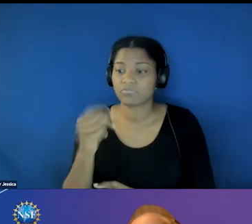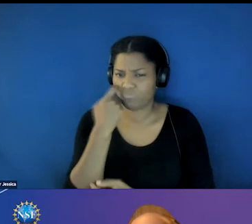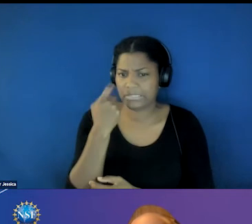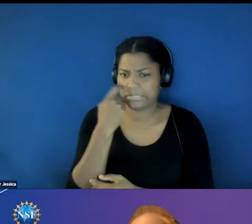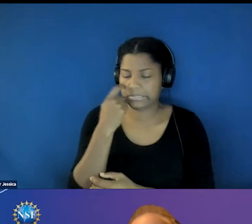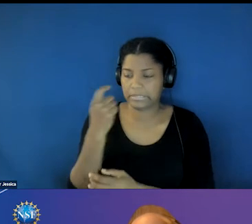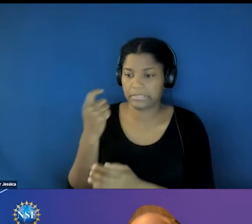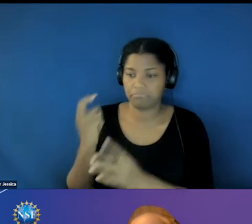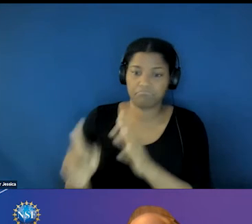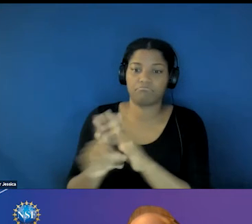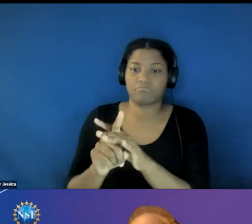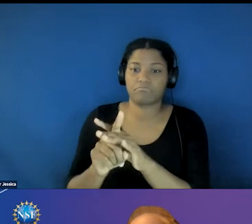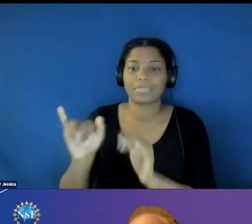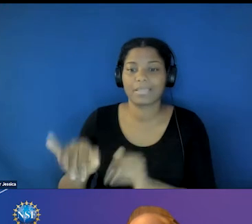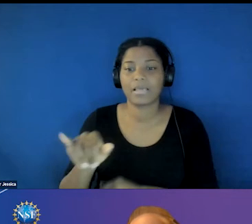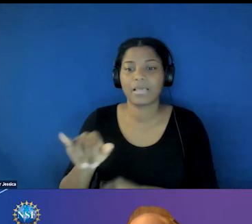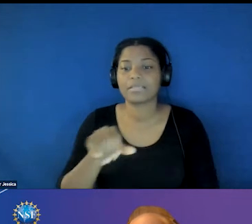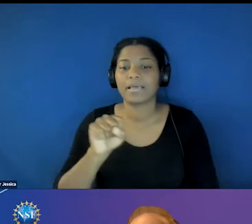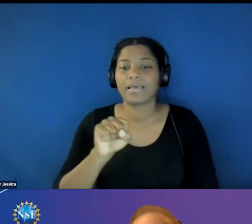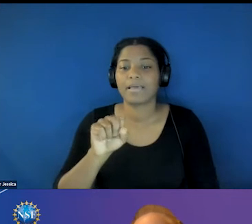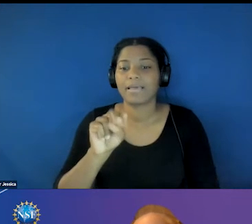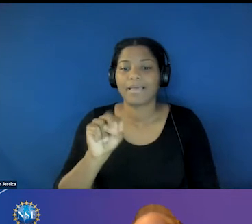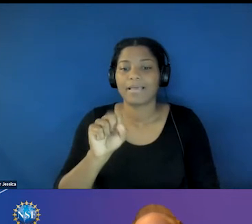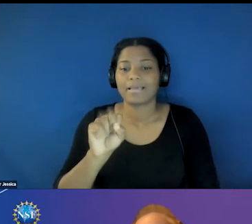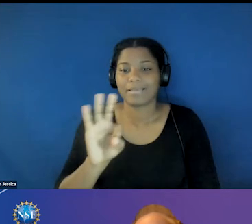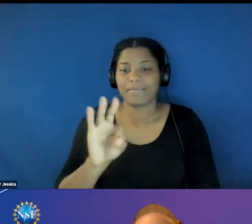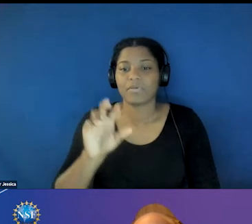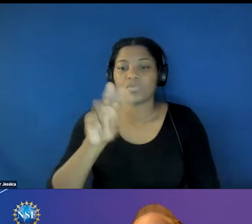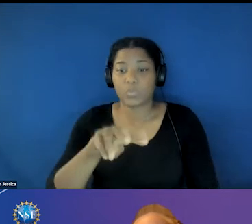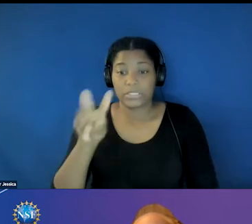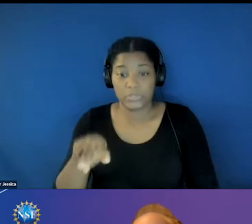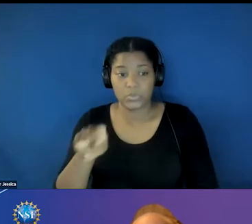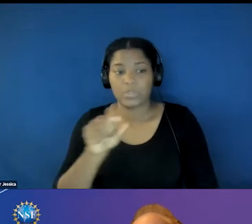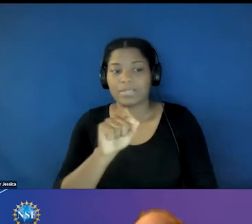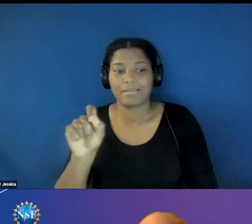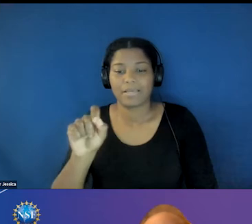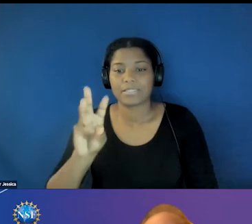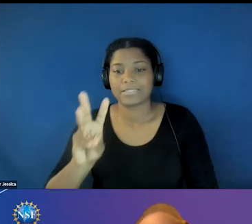which is NSF 22-637, which is about the Mid-scale RI-1,